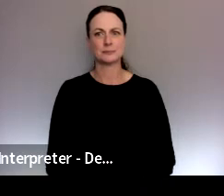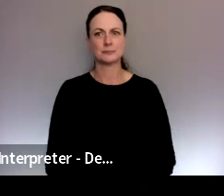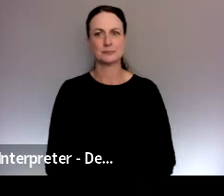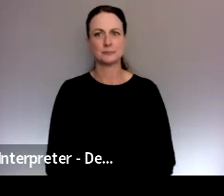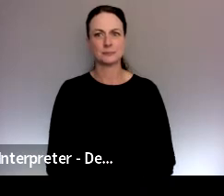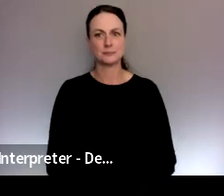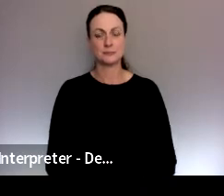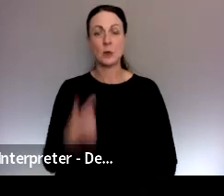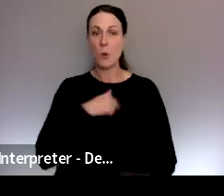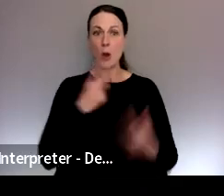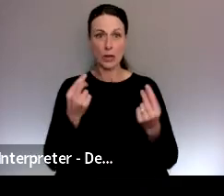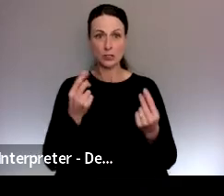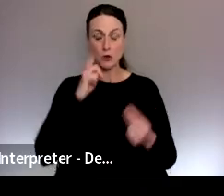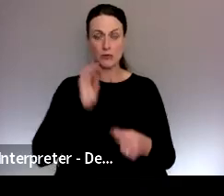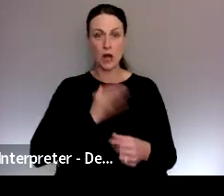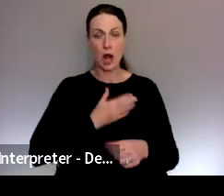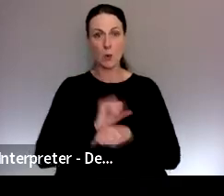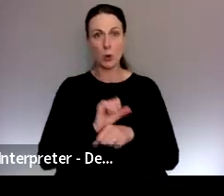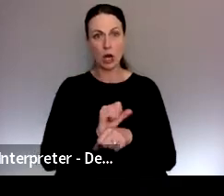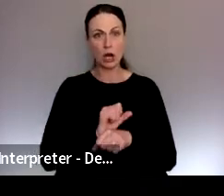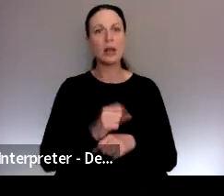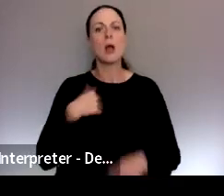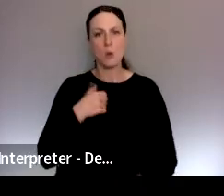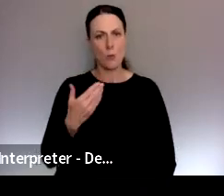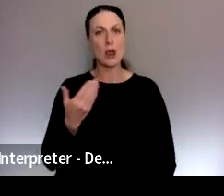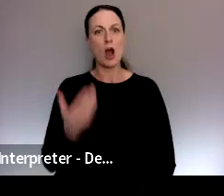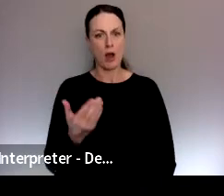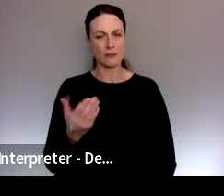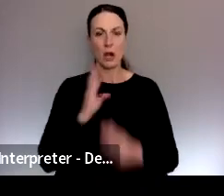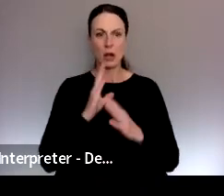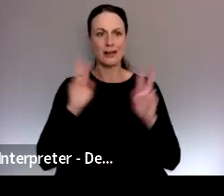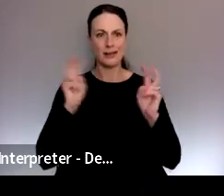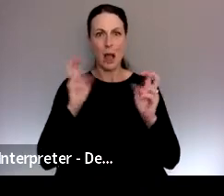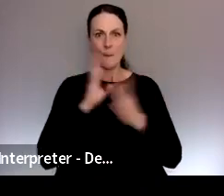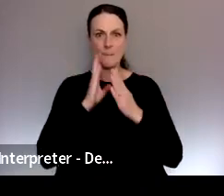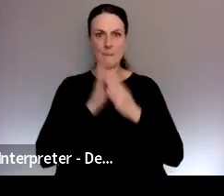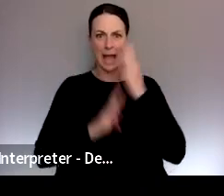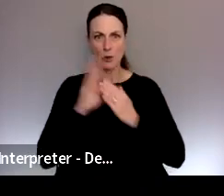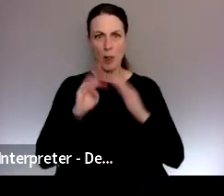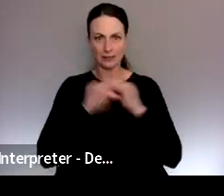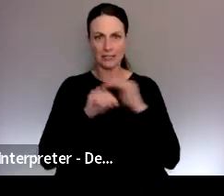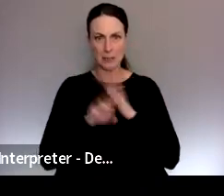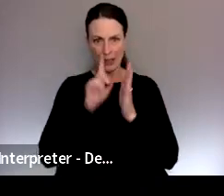What we do for our work is that we offer manual accessibility audit services